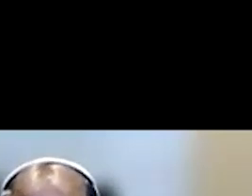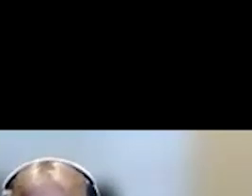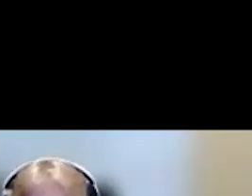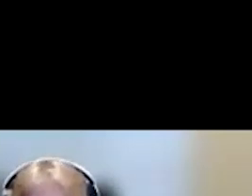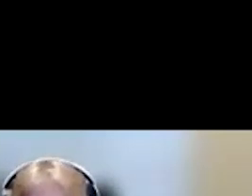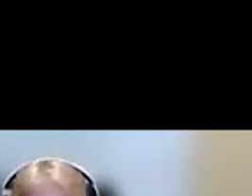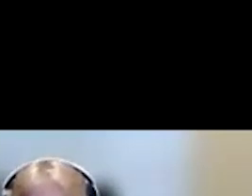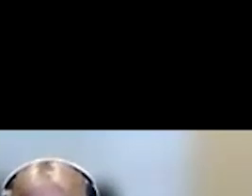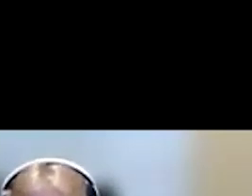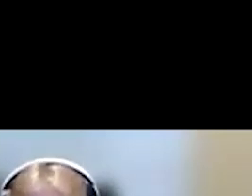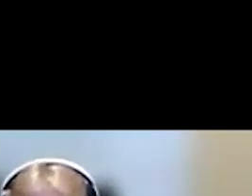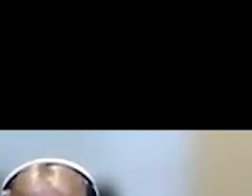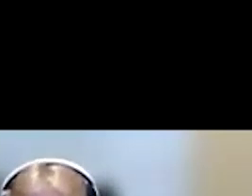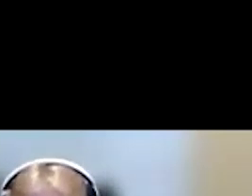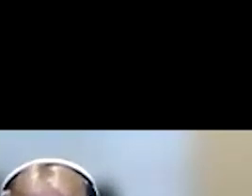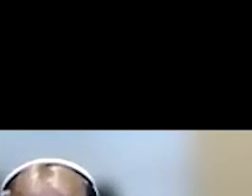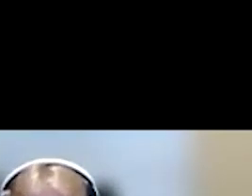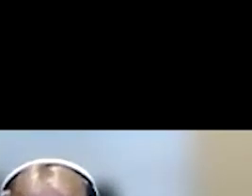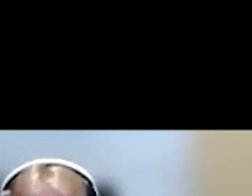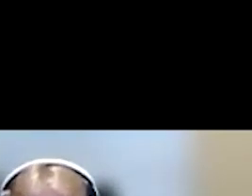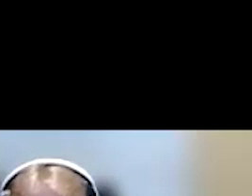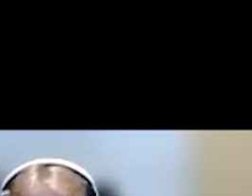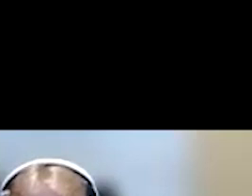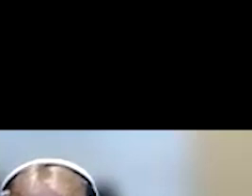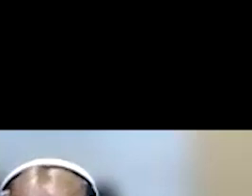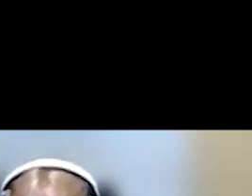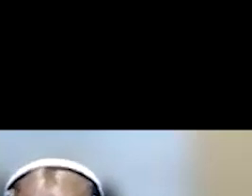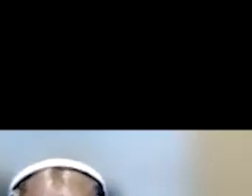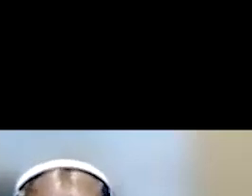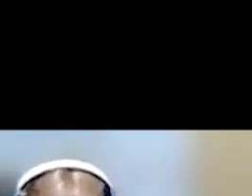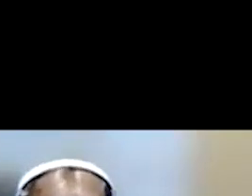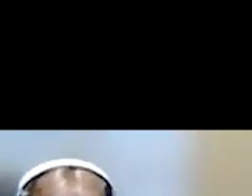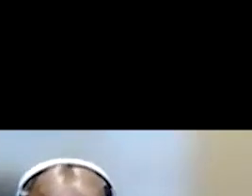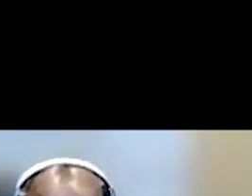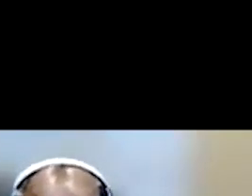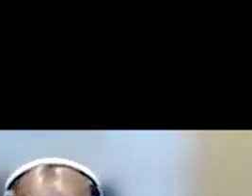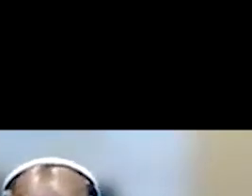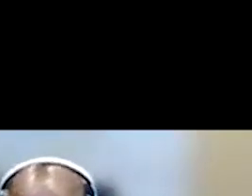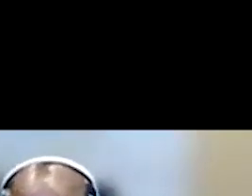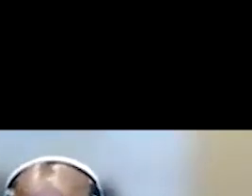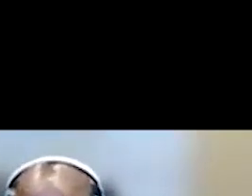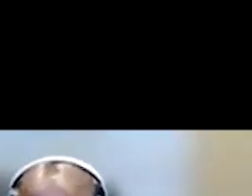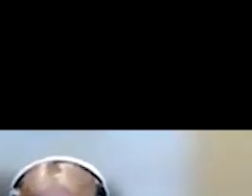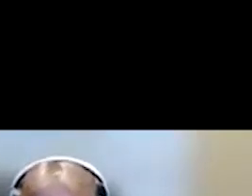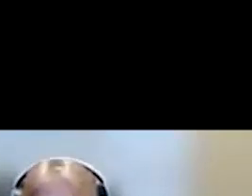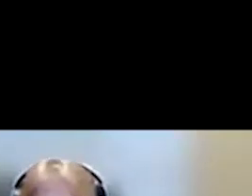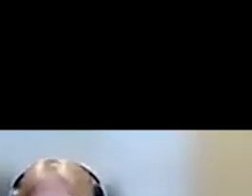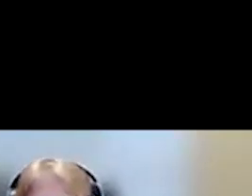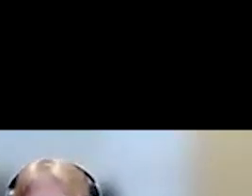Mimi, it really depends. You know, one way to think about it is,